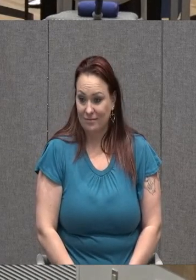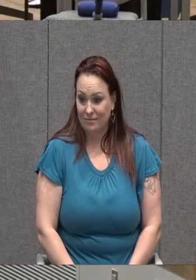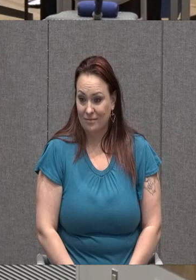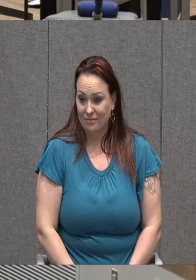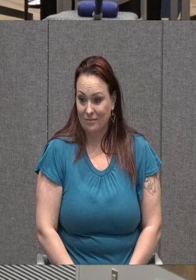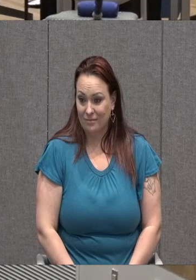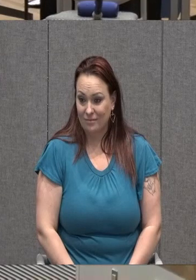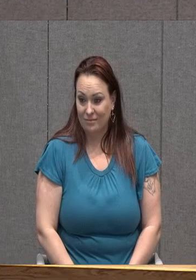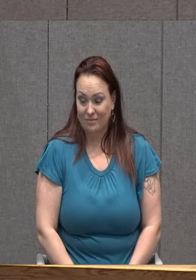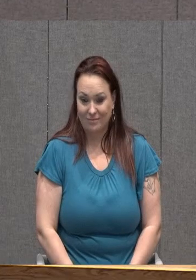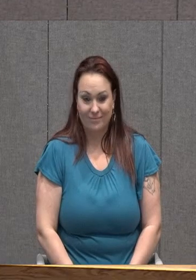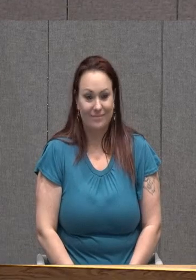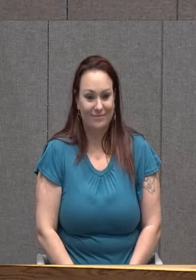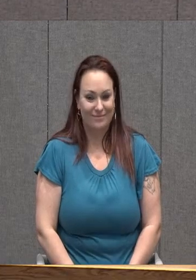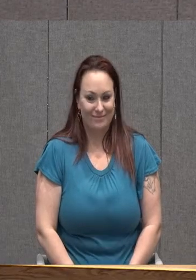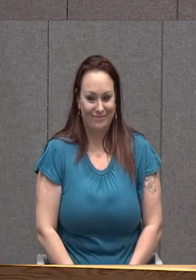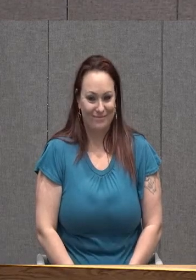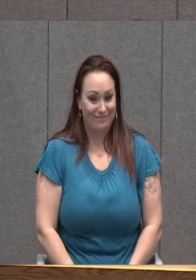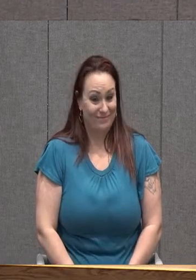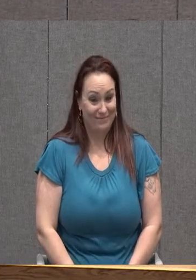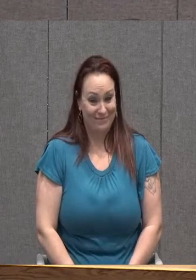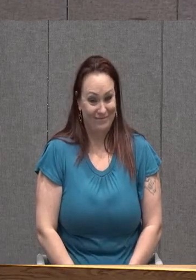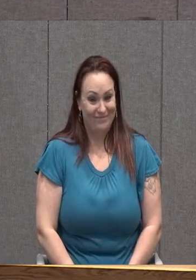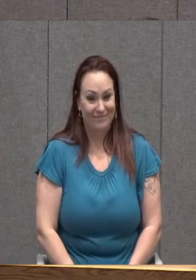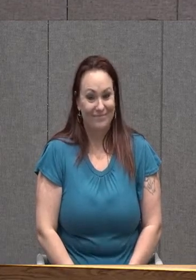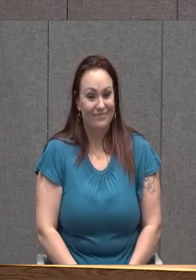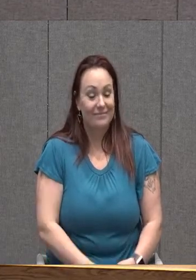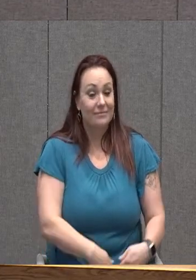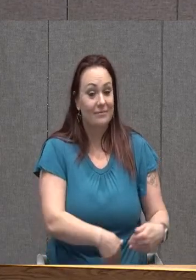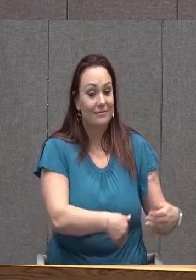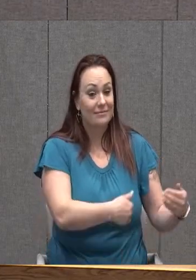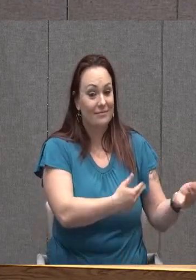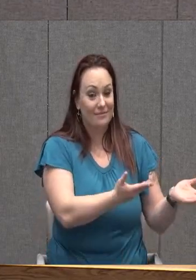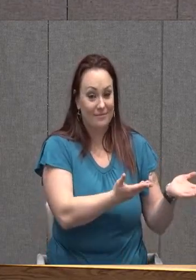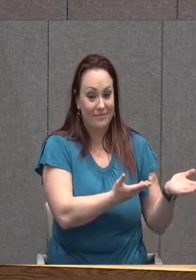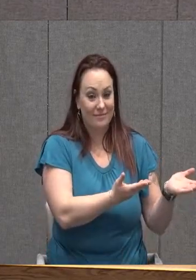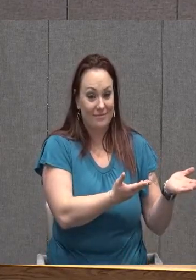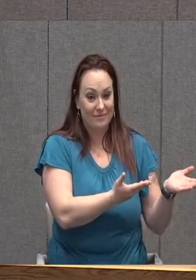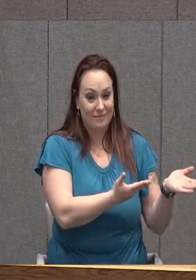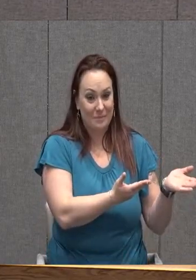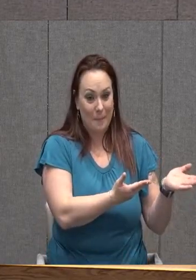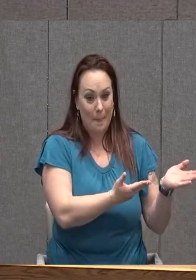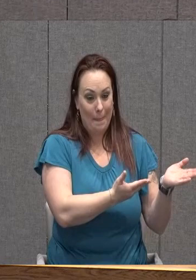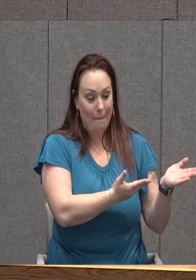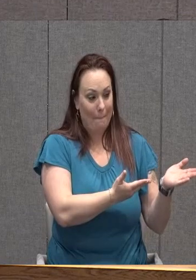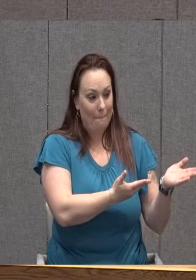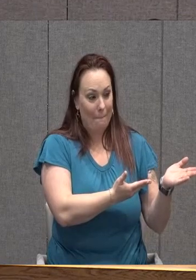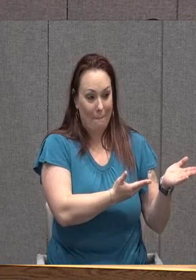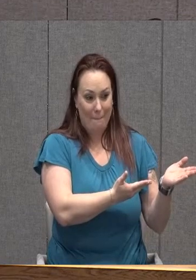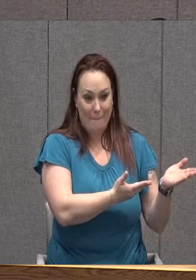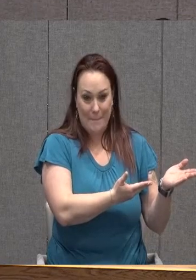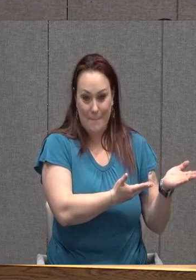four, three, two, one, all right, we're gonna get our Russian twists going.